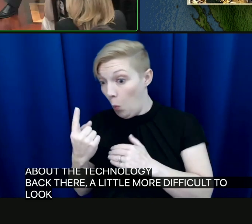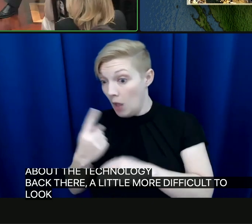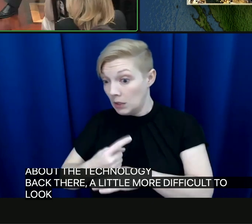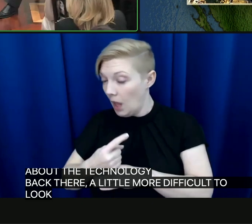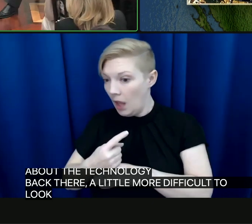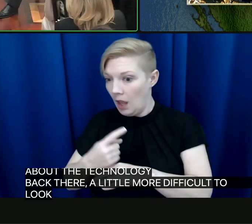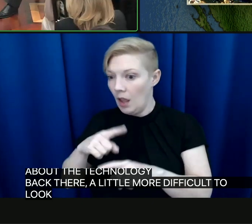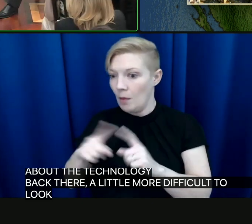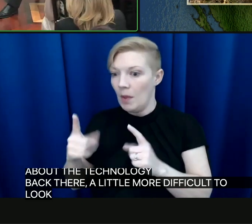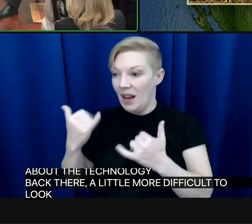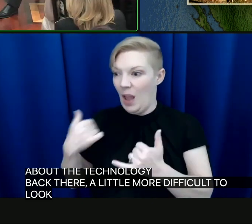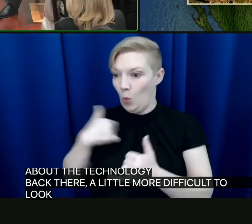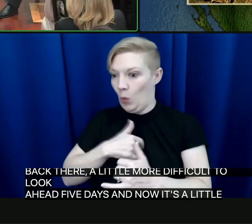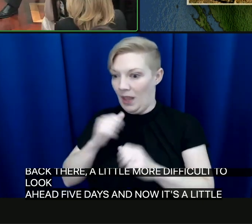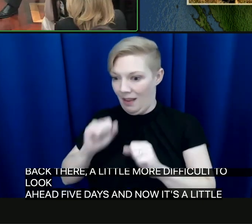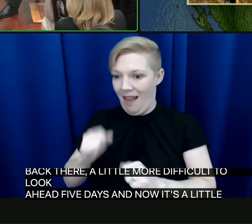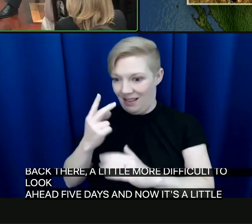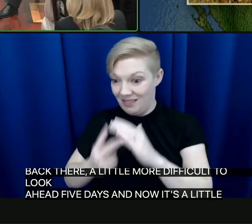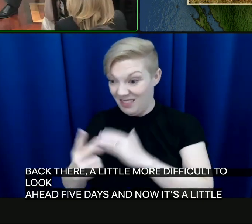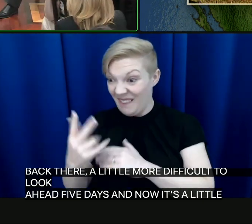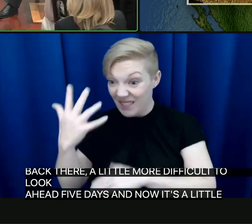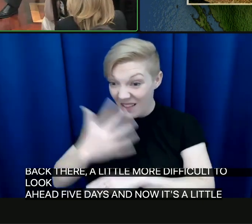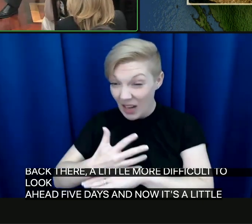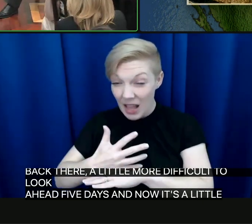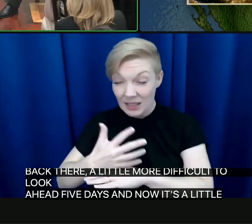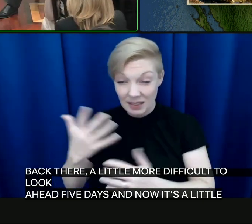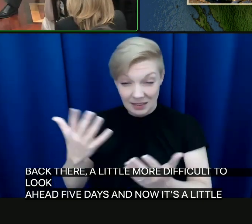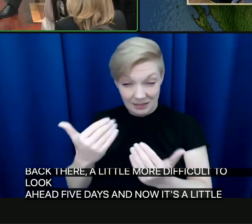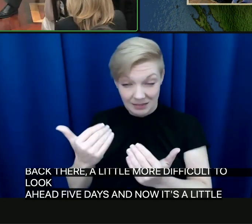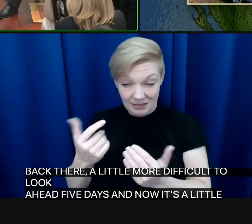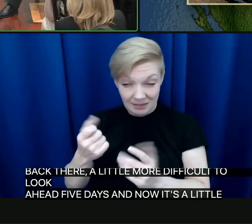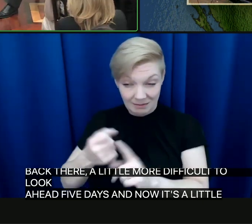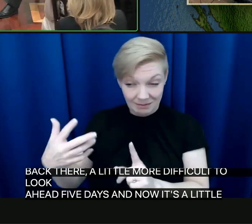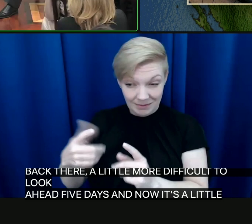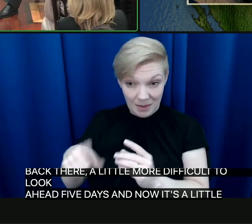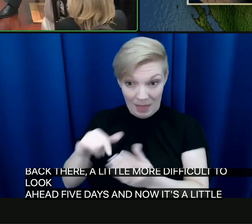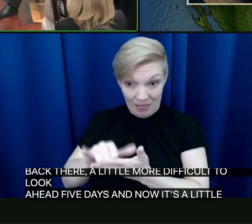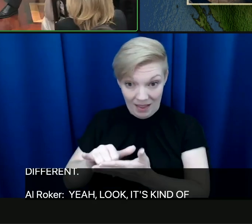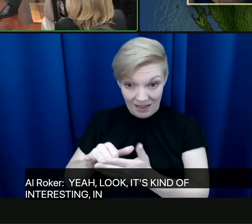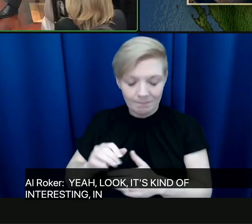it's kind of interesting in that we had so much of our job